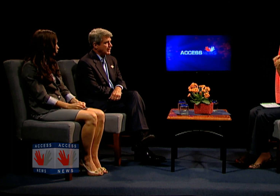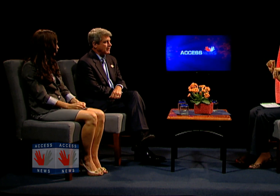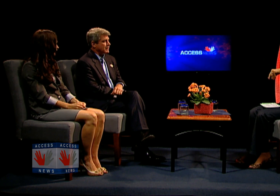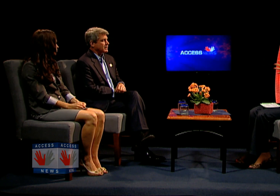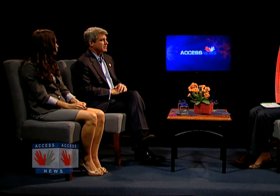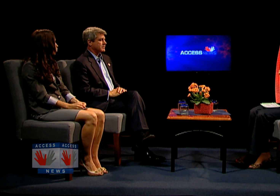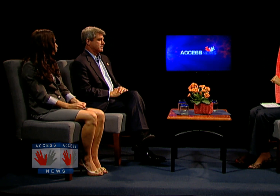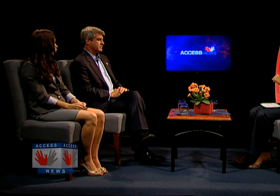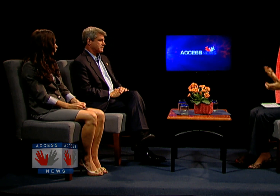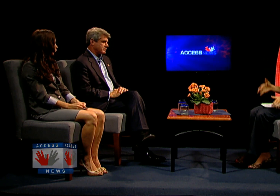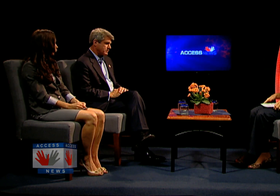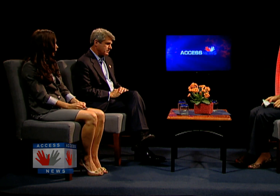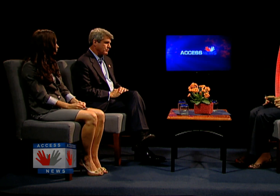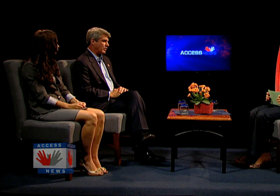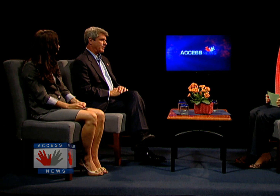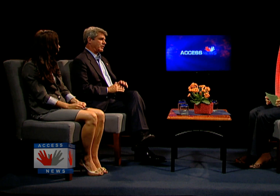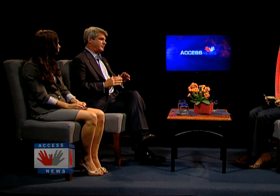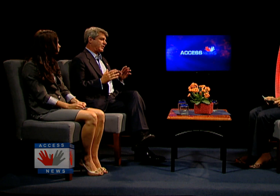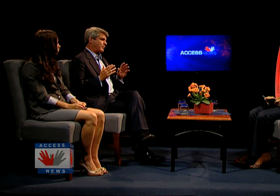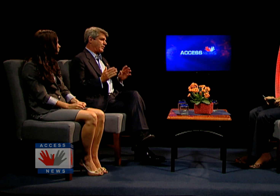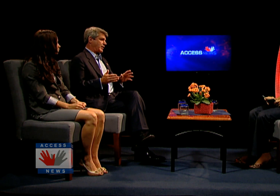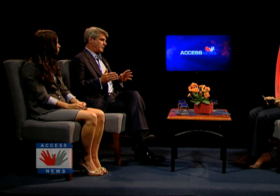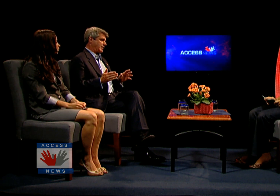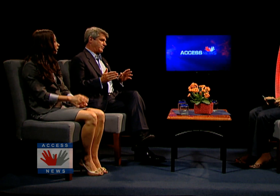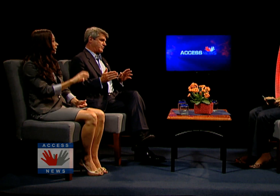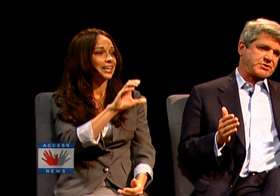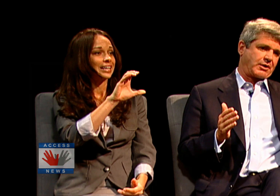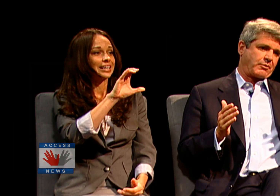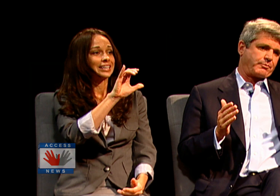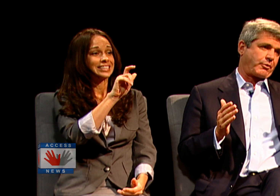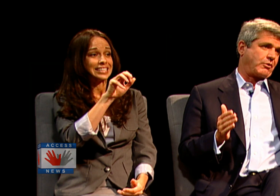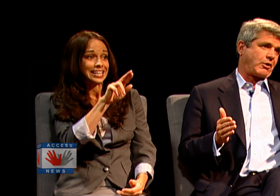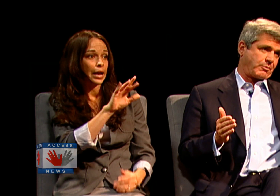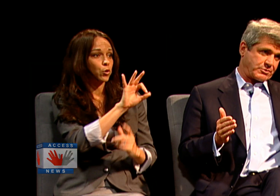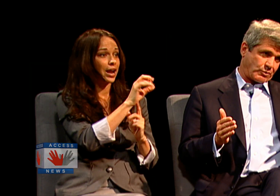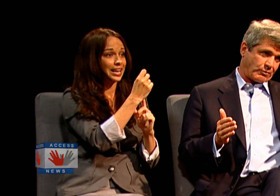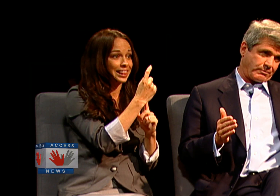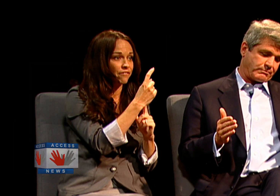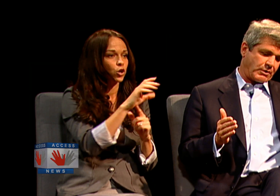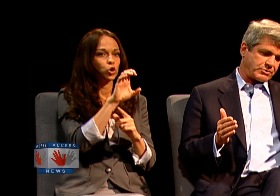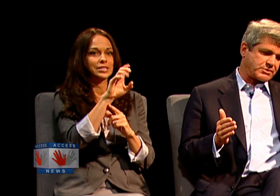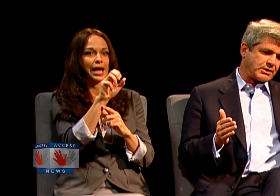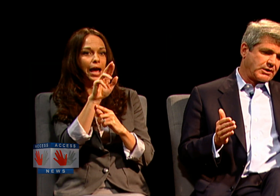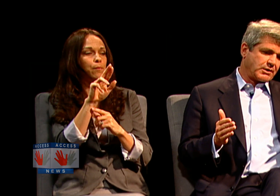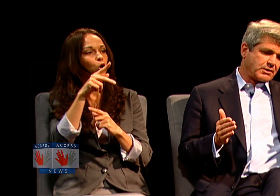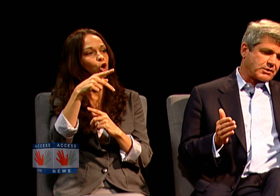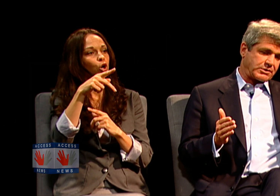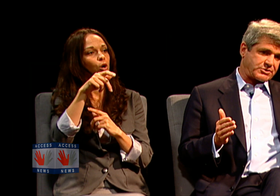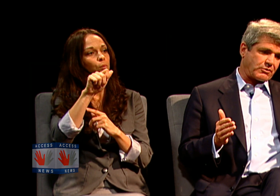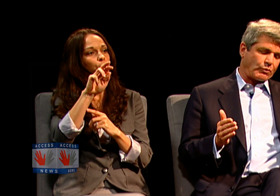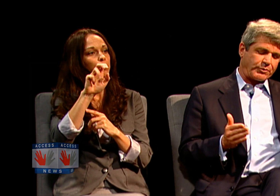WHAT DO YOU THINK IS MORE OF A THREAT? WELL, YOU KNOW, CYBER 9/11 OR CYBER PEARL HARBOR IS WHAT WE'RE MOST CONCERNED WITH